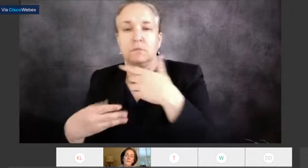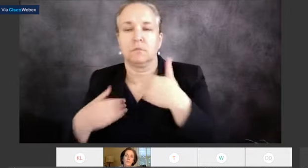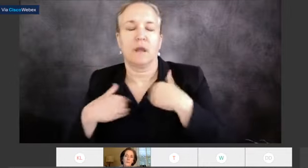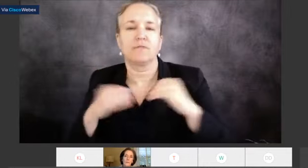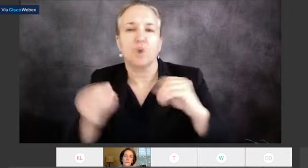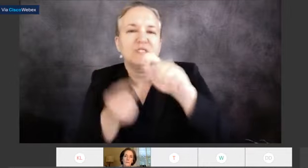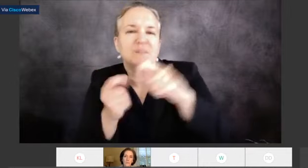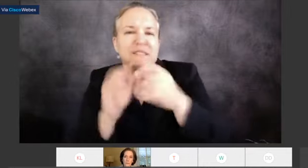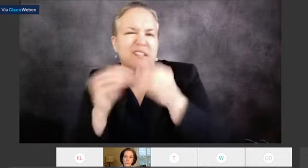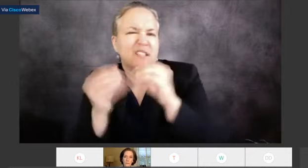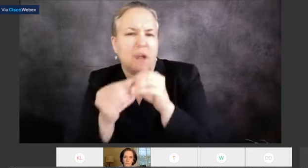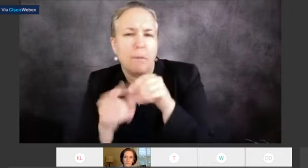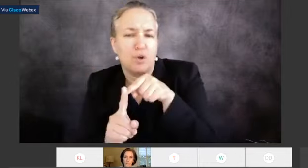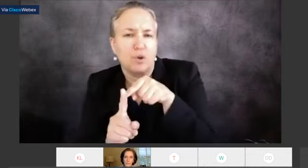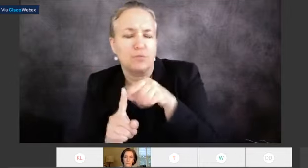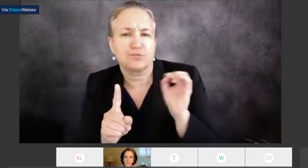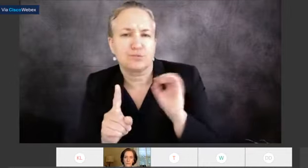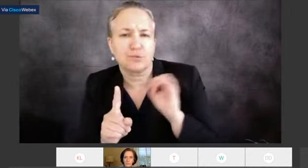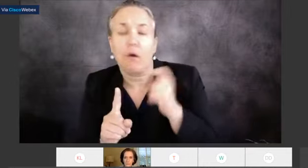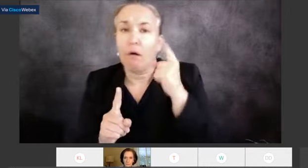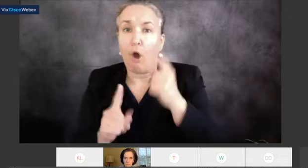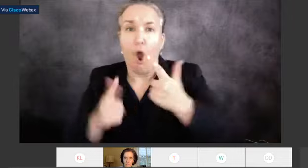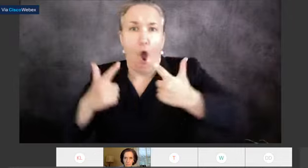associated with that uh any large-scale gathering in the